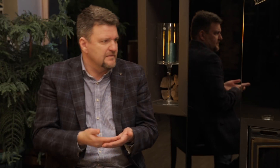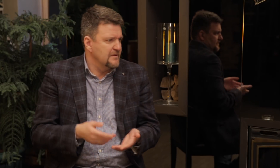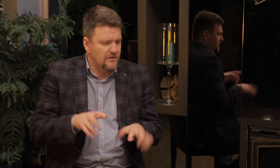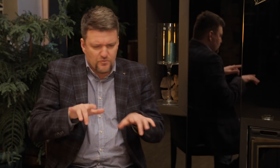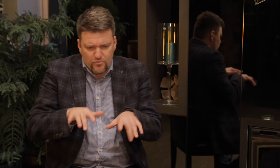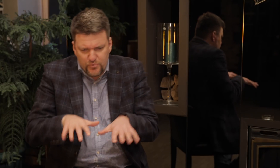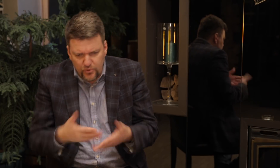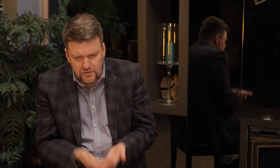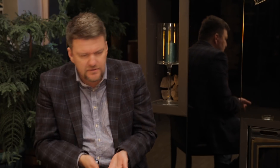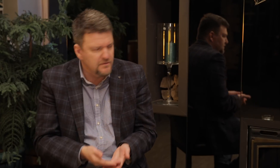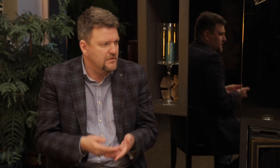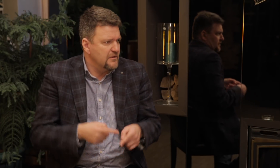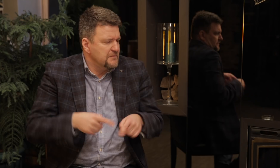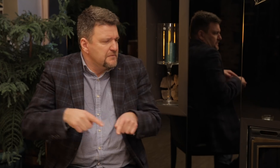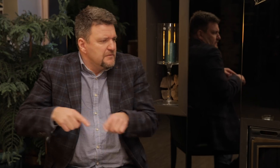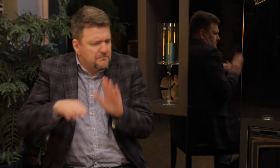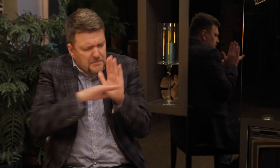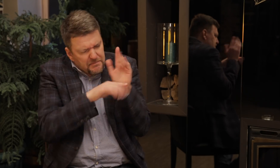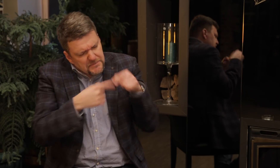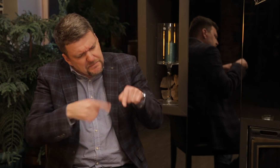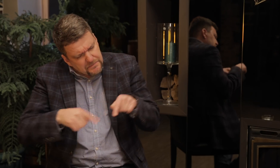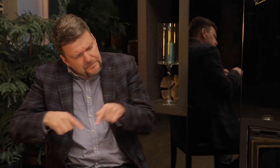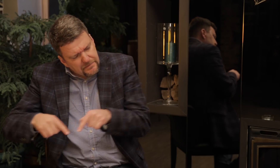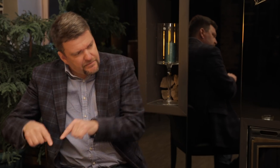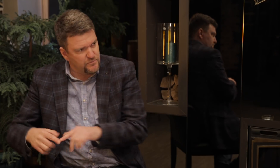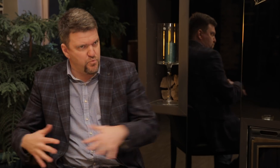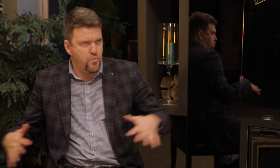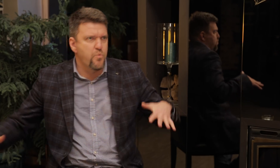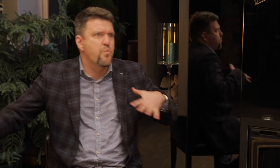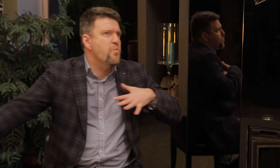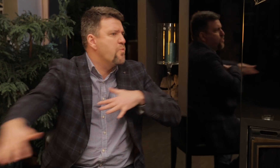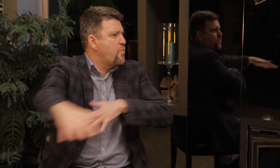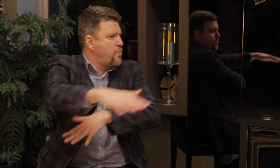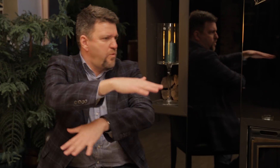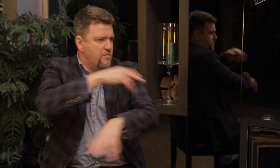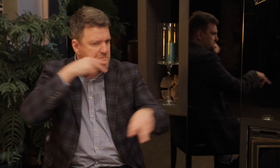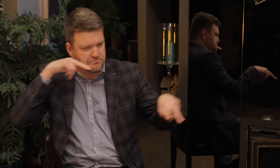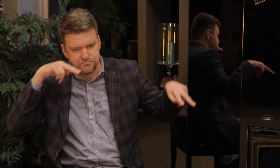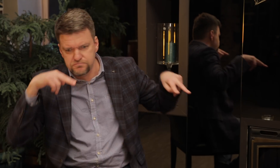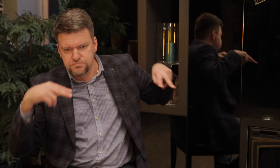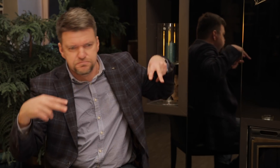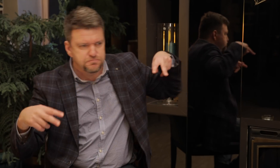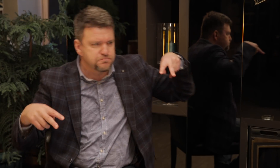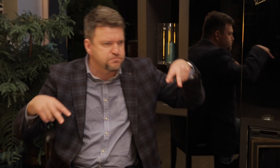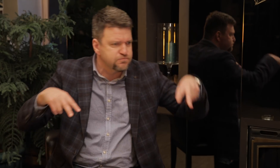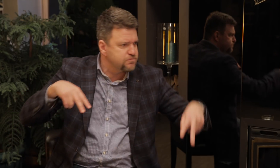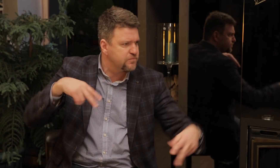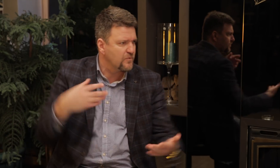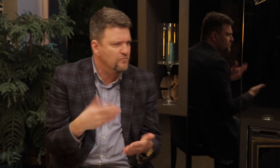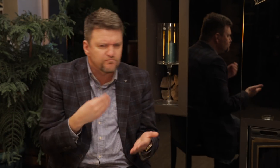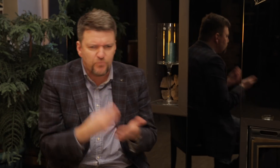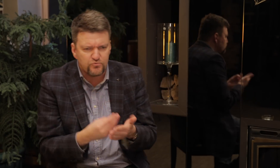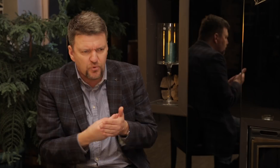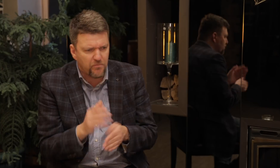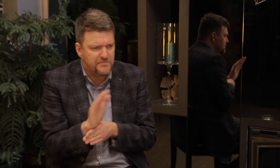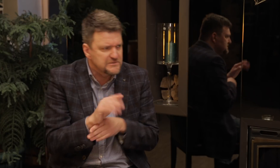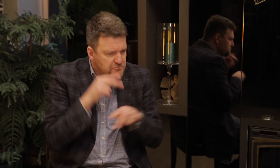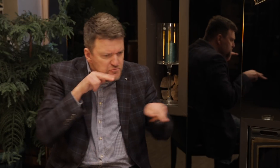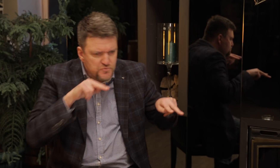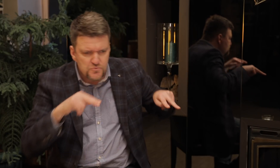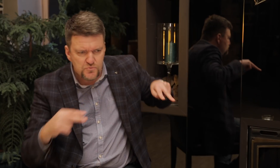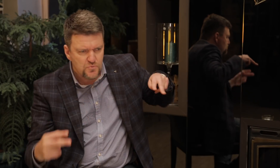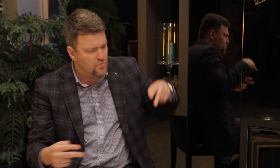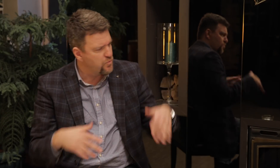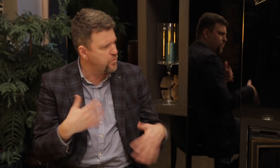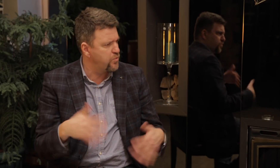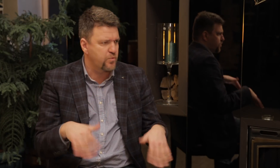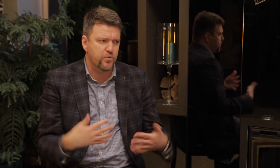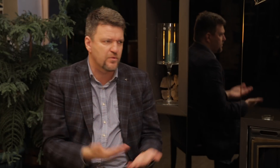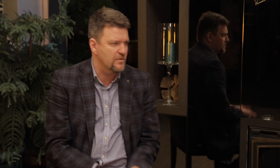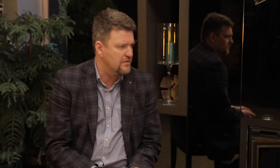information technology, and so on and we need to showcase that to the world.